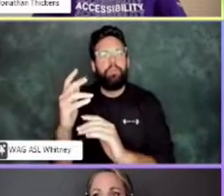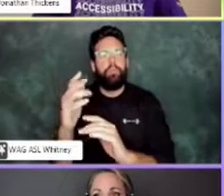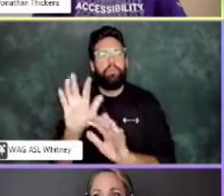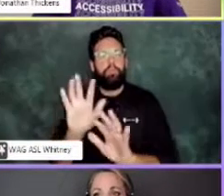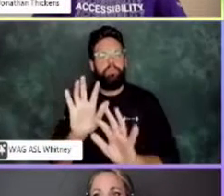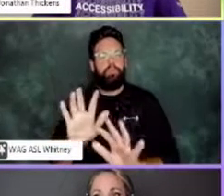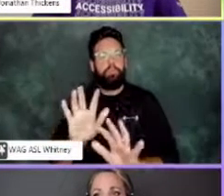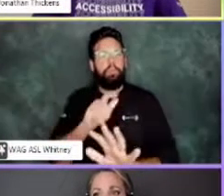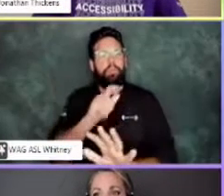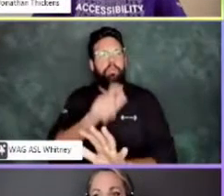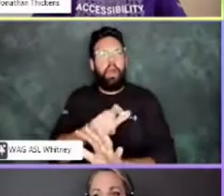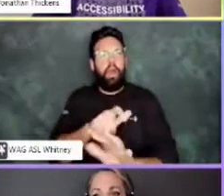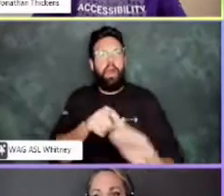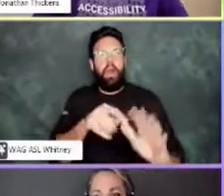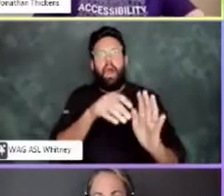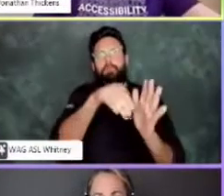your current development velocity overall.